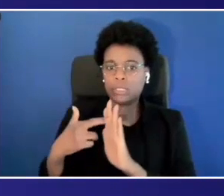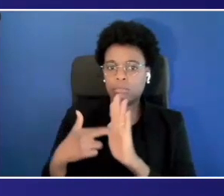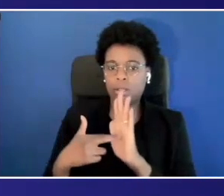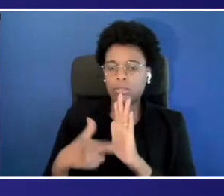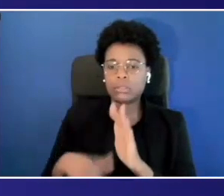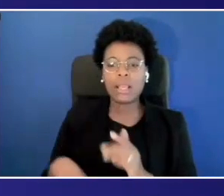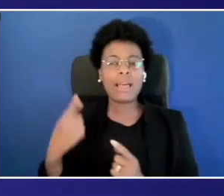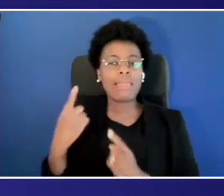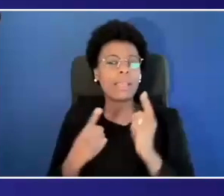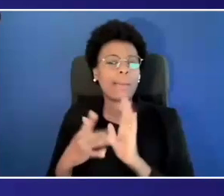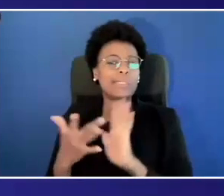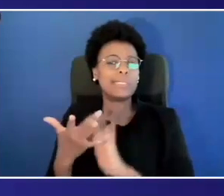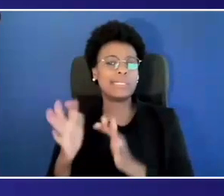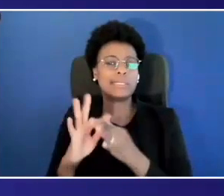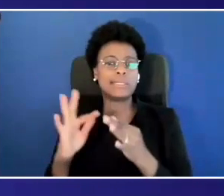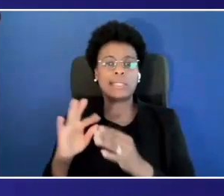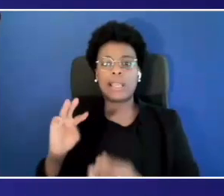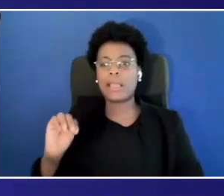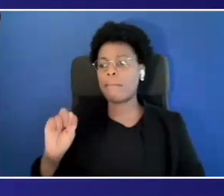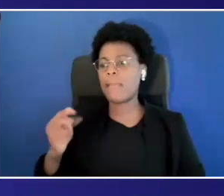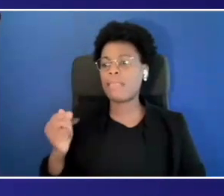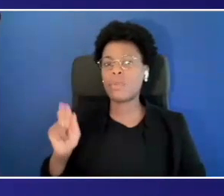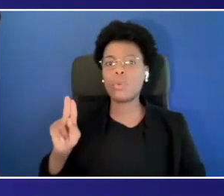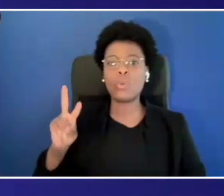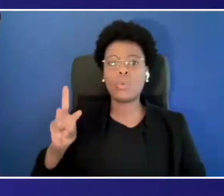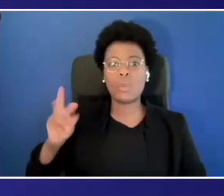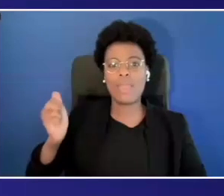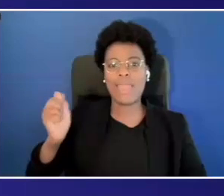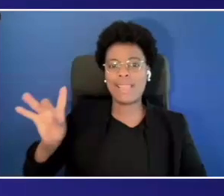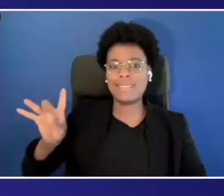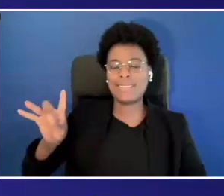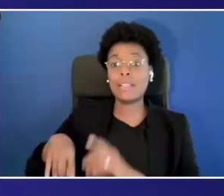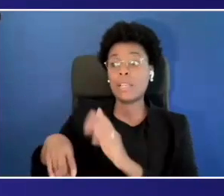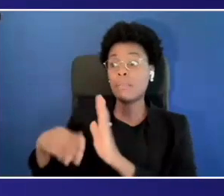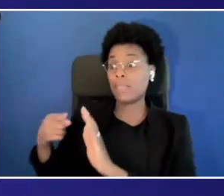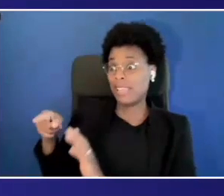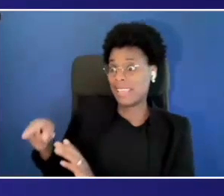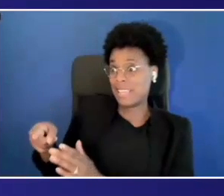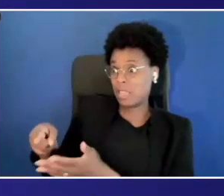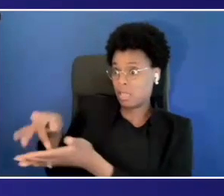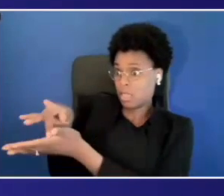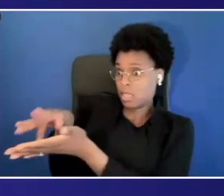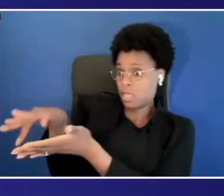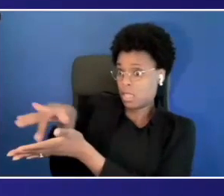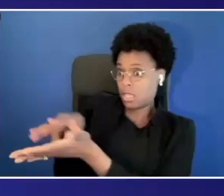A servant had his debts were given and went after a man who owed less than him when he had been forgiven.